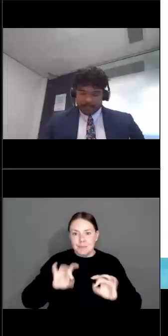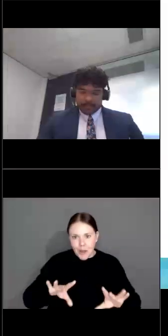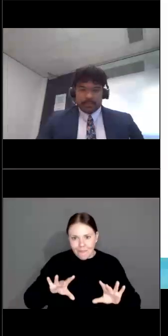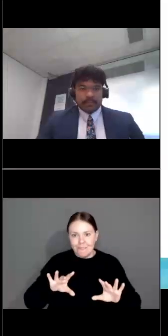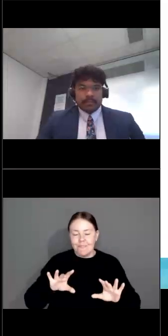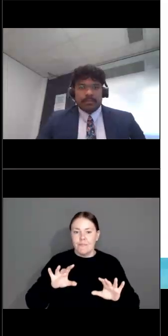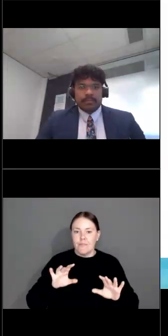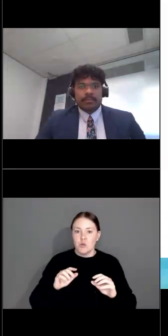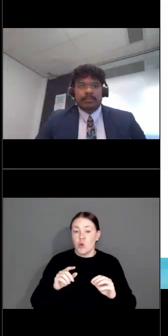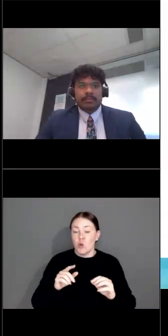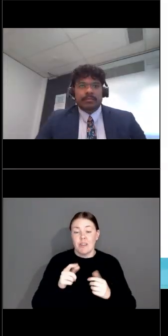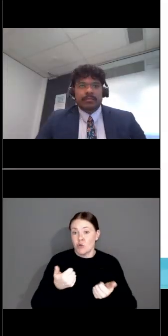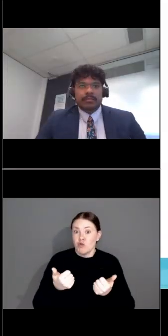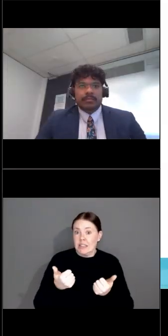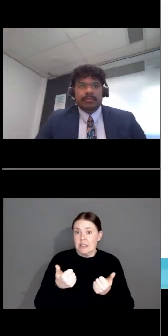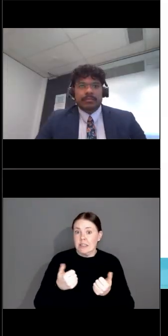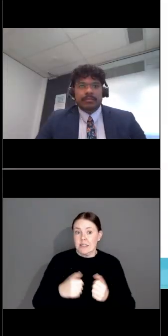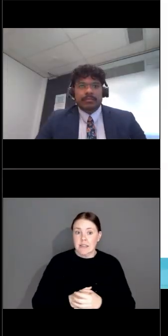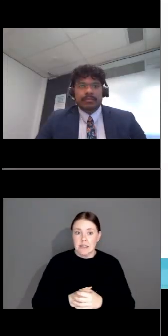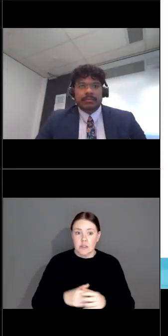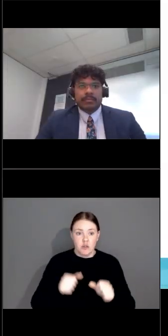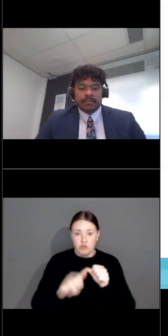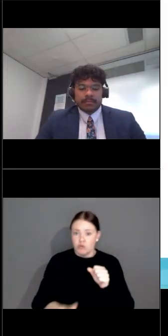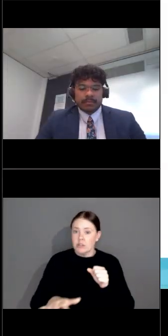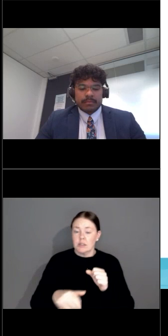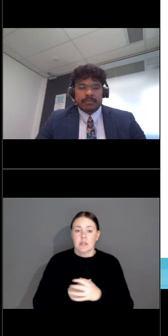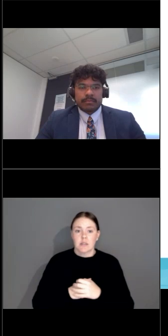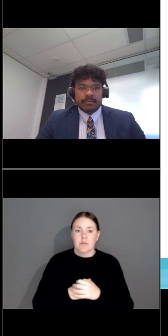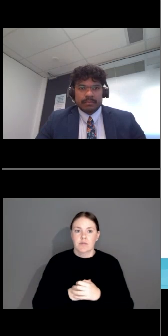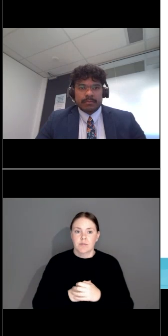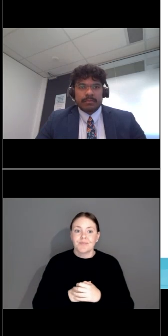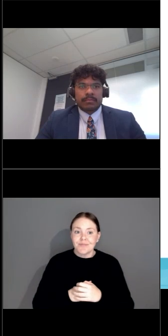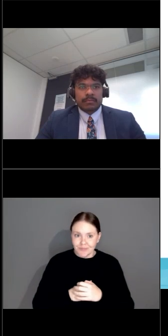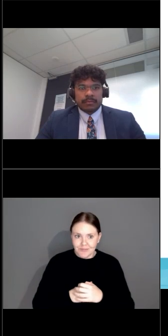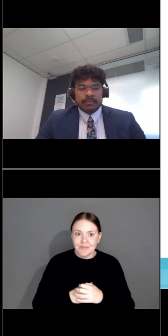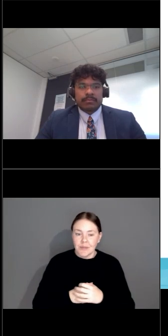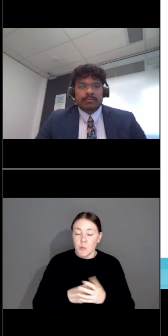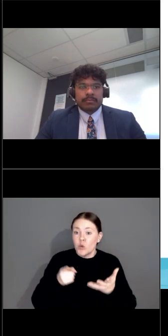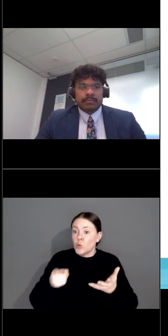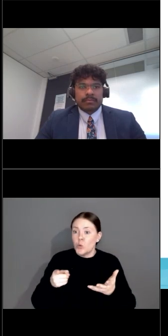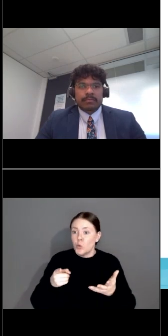brilliant that's your your service and your the need of your role so that's great that's right